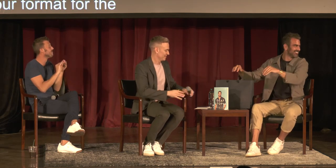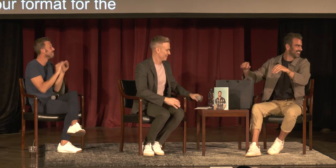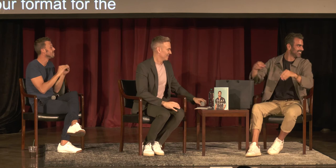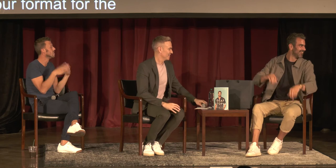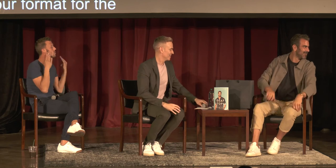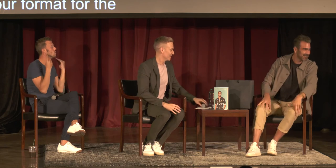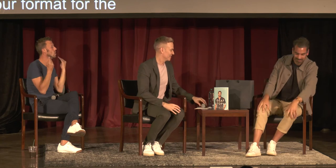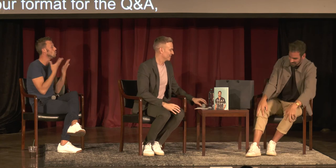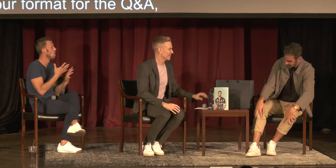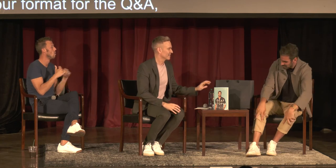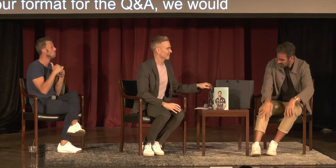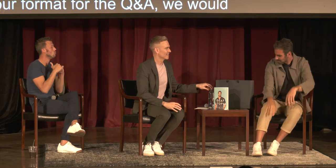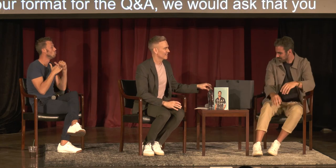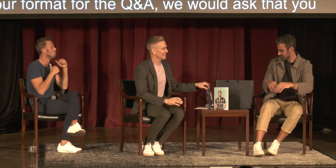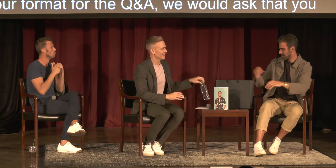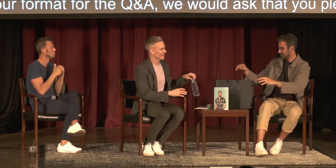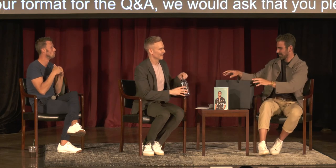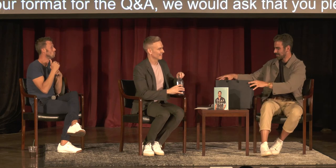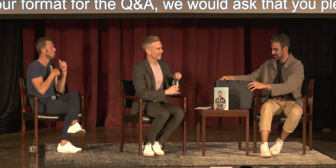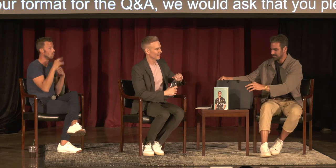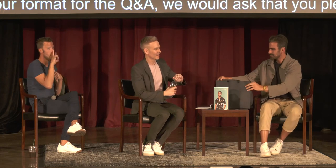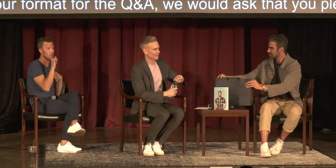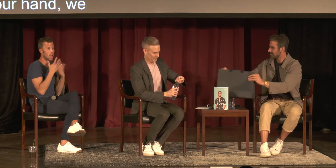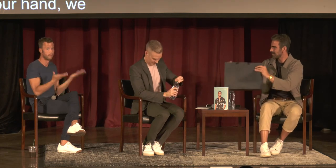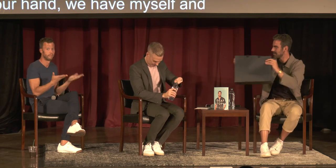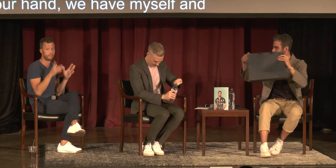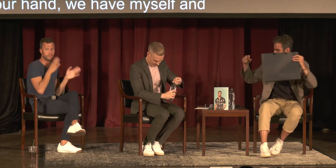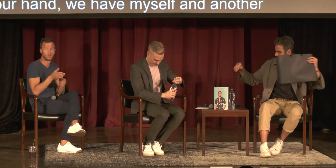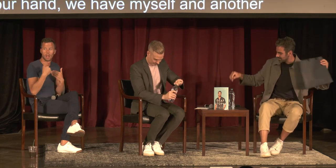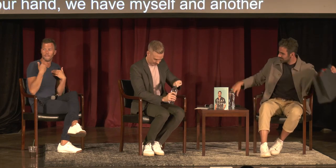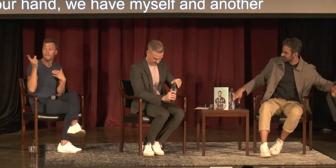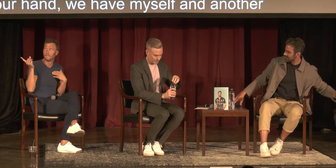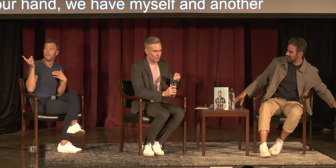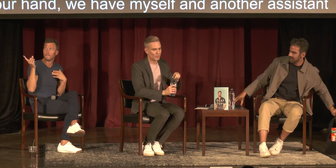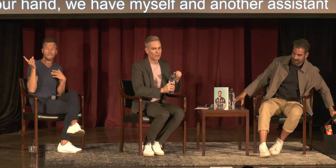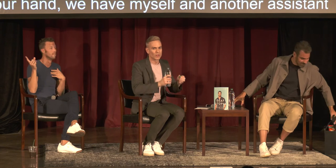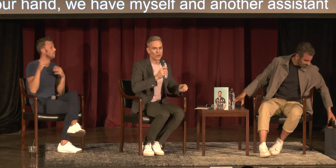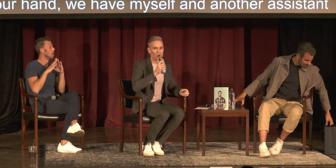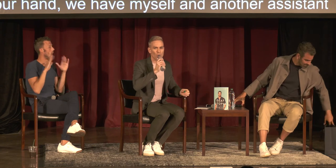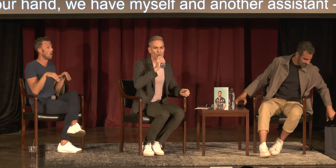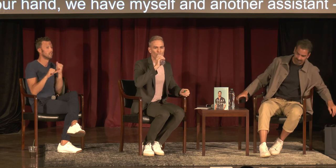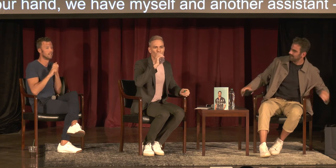we would ask that you please raise your hand. We have myself and another house assistant who will be passing the mics.